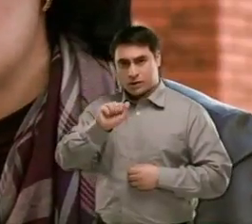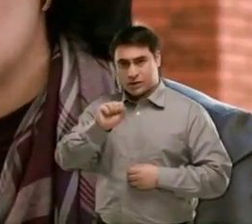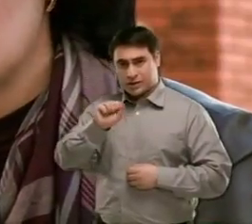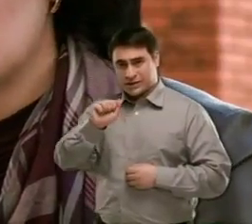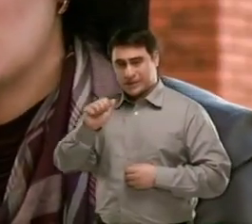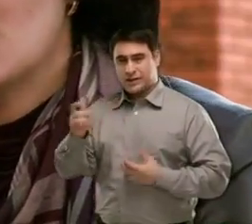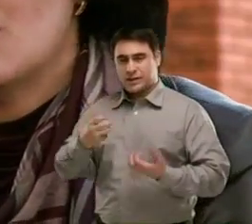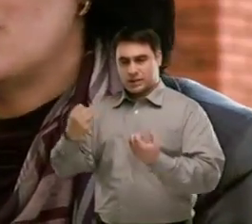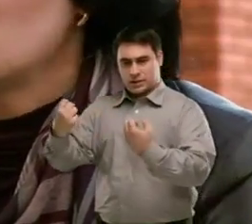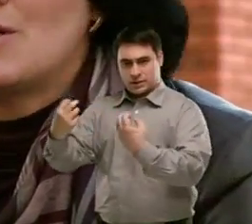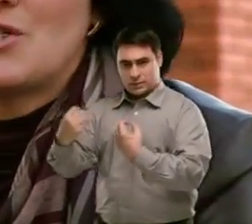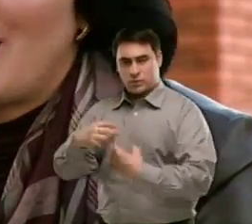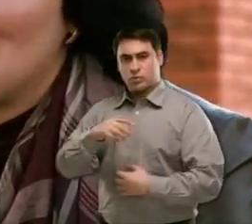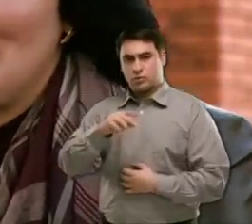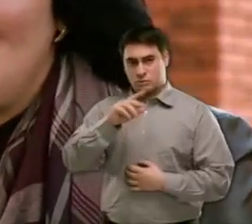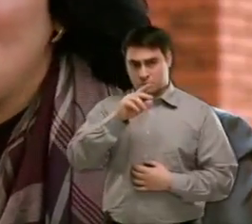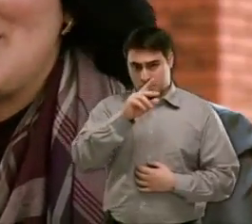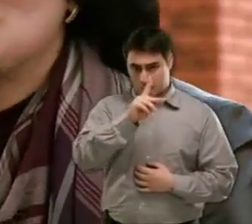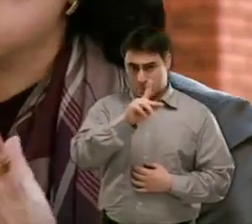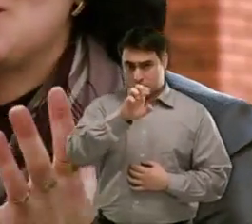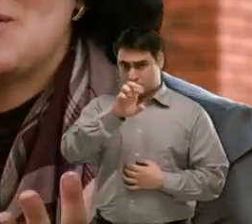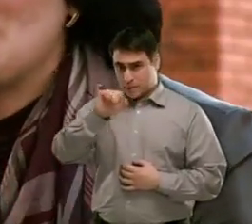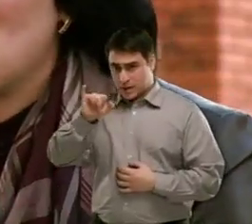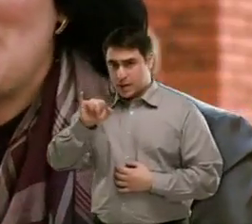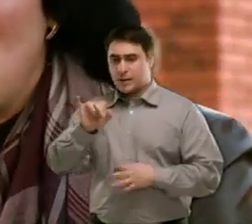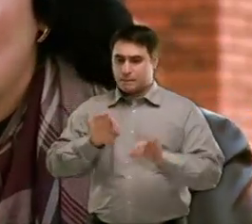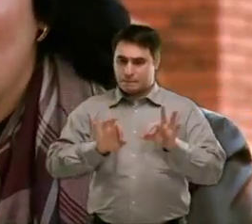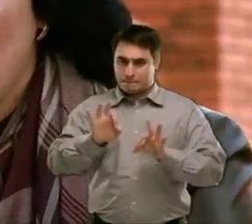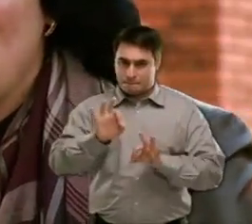It was everything we were looking for at the time. Because then we presented it to the professor